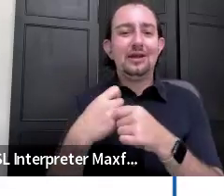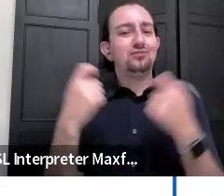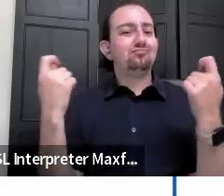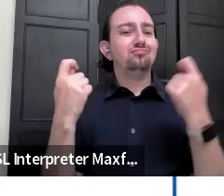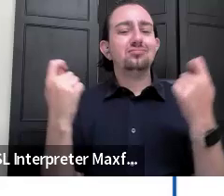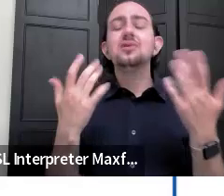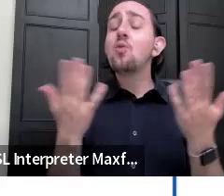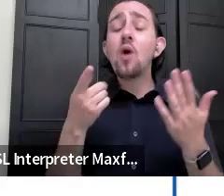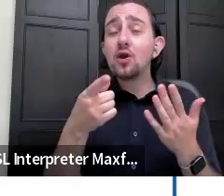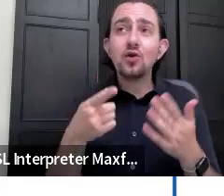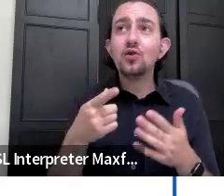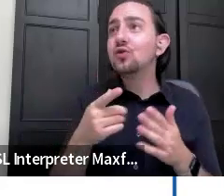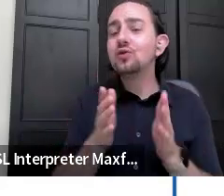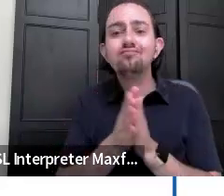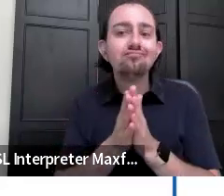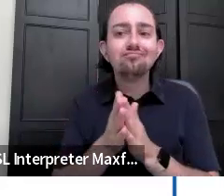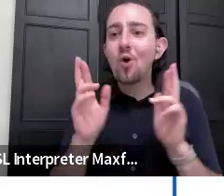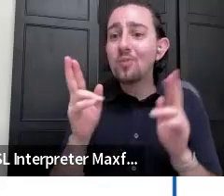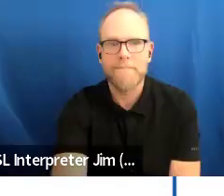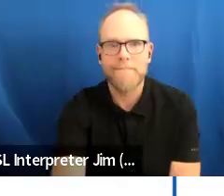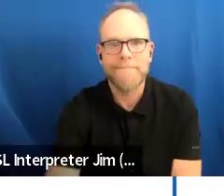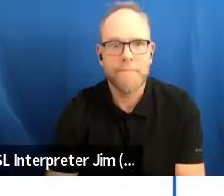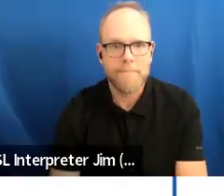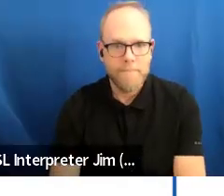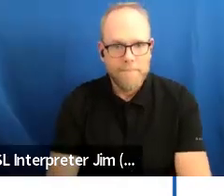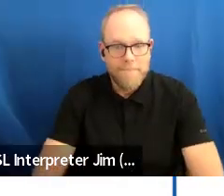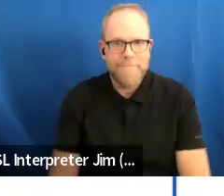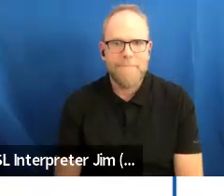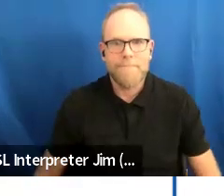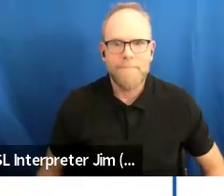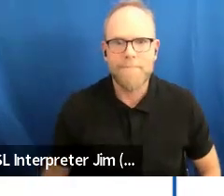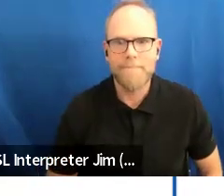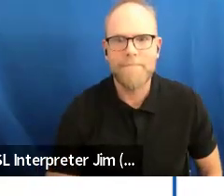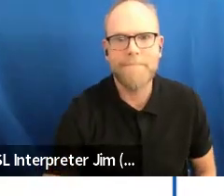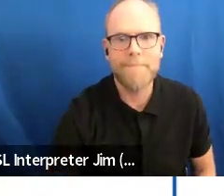But we would love to hear some more. And after that, you can --